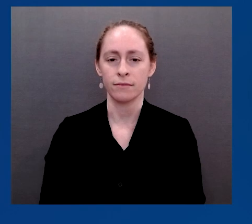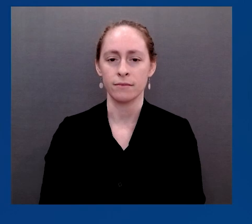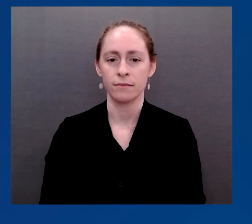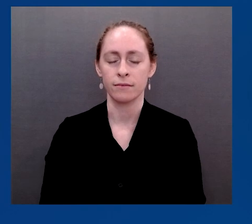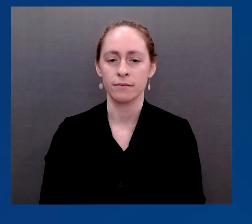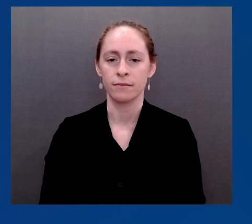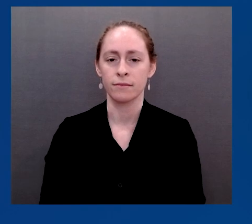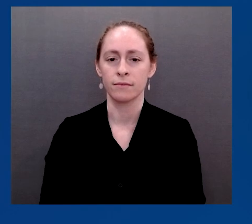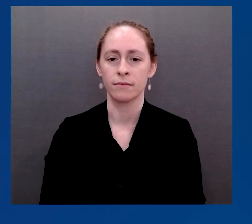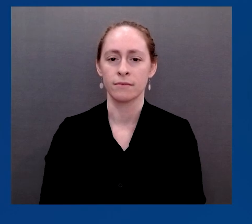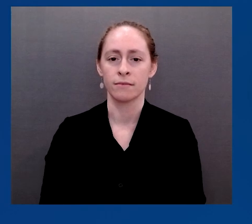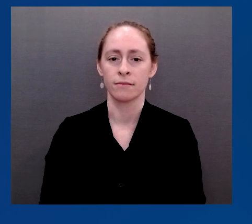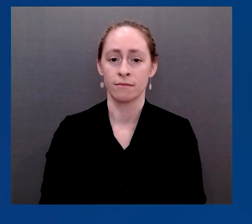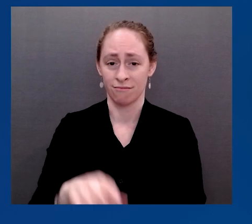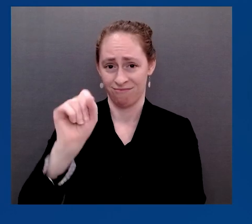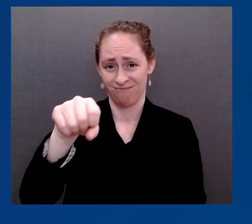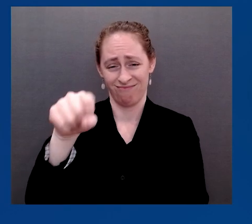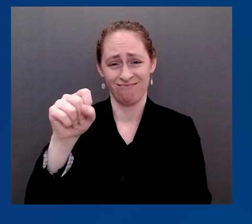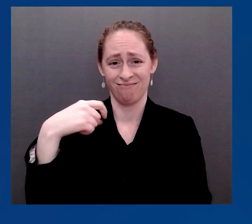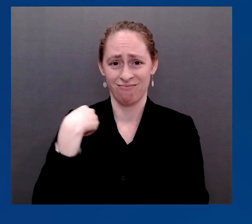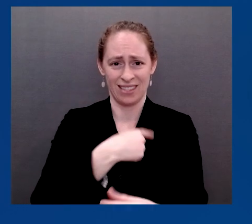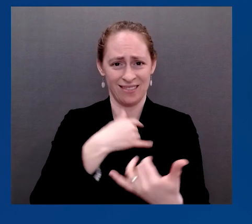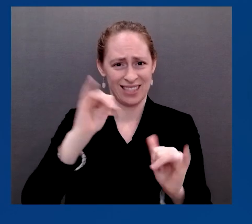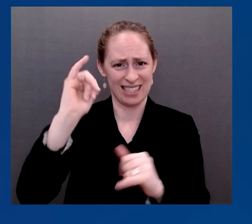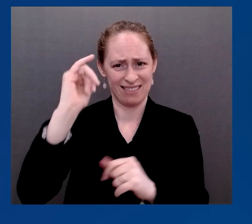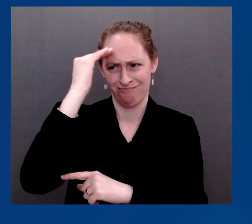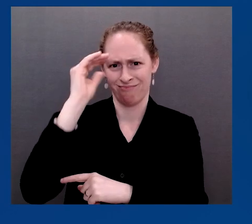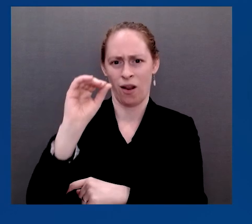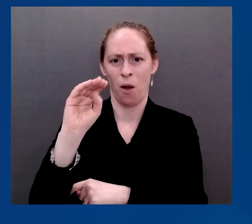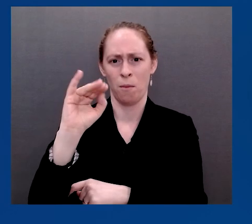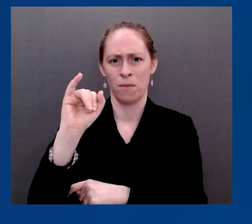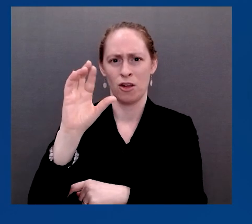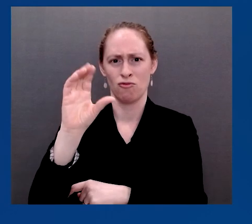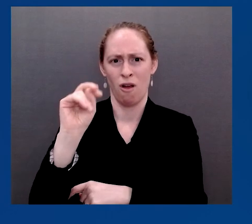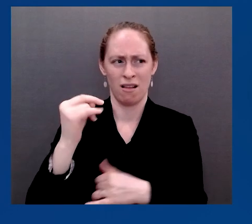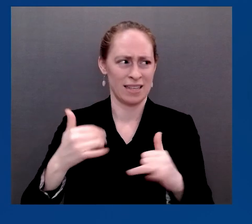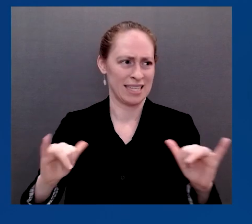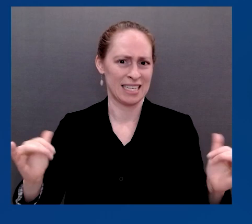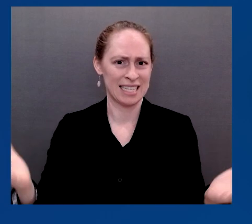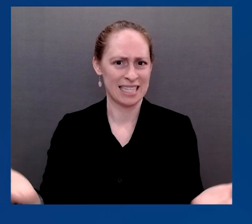The President, as I just mentioned, has been clear that we're moving toward a time